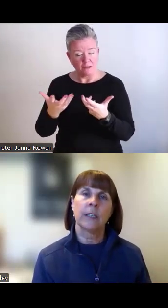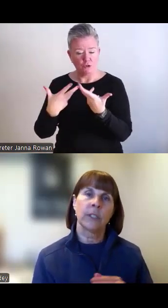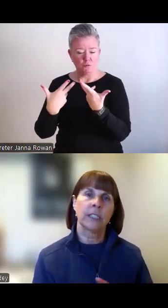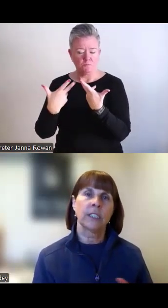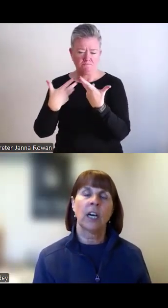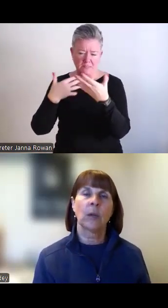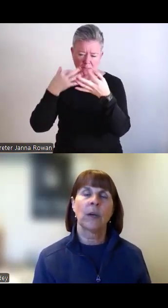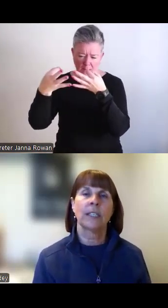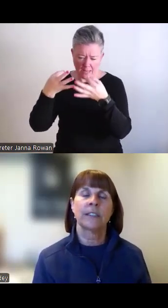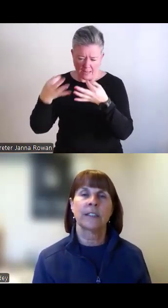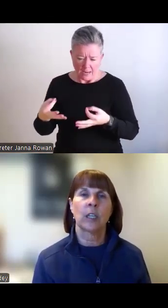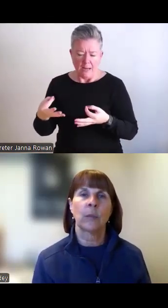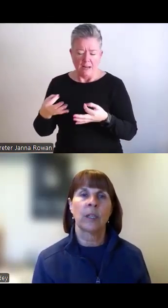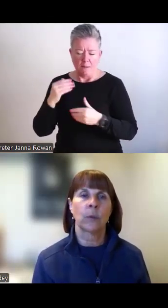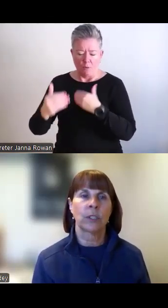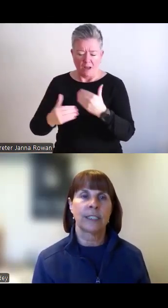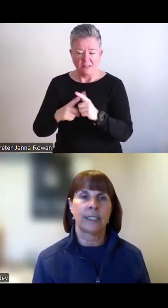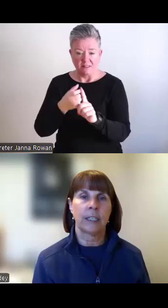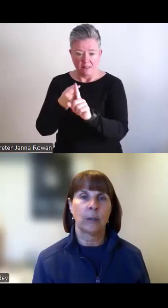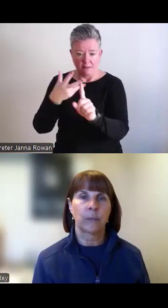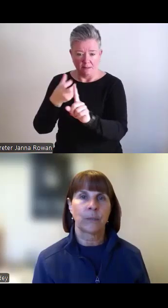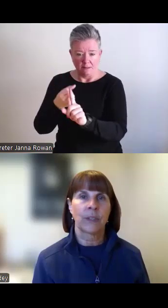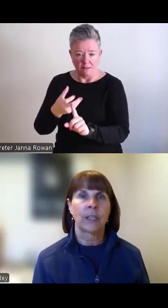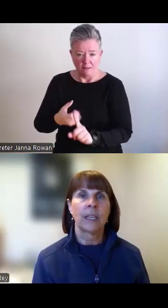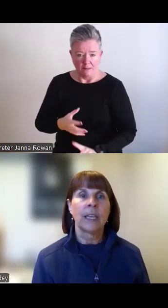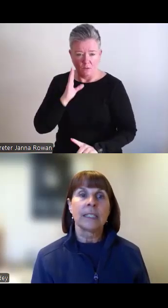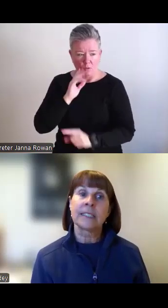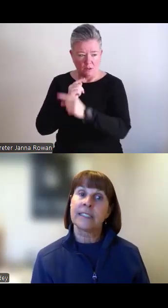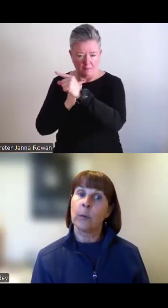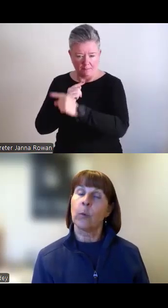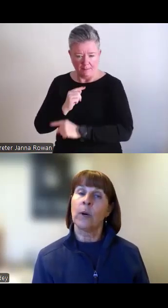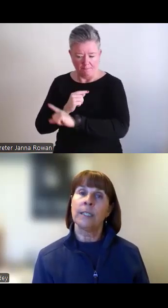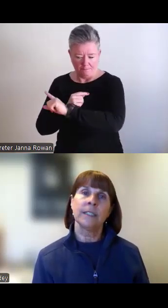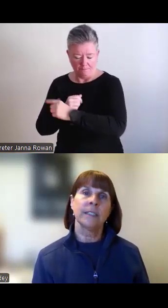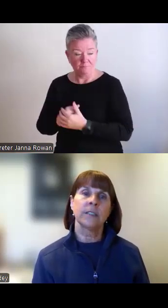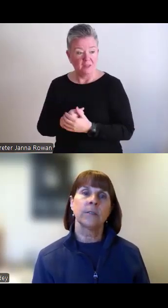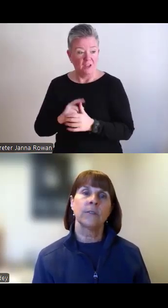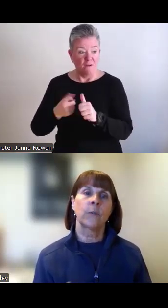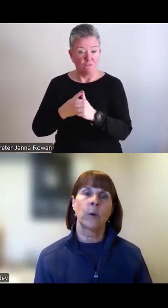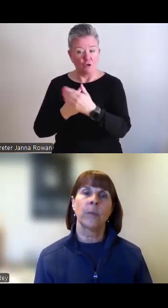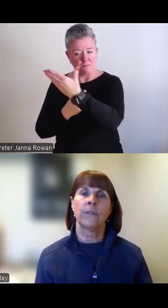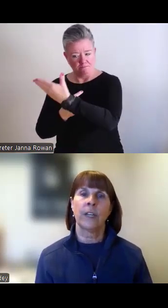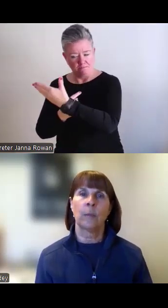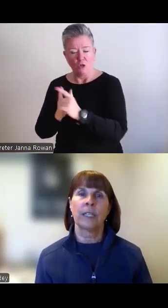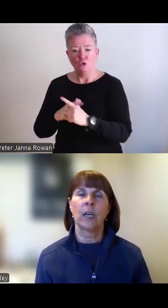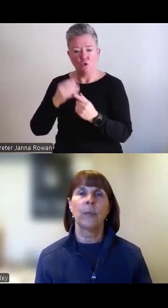and then we're going to talk about each of them in more detail. Step one is to inform the family